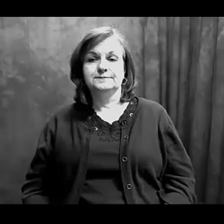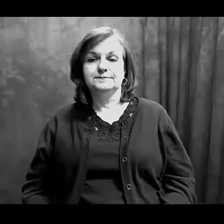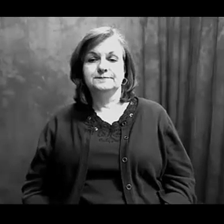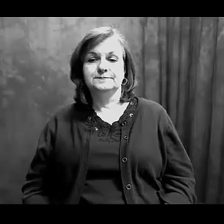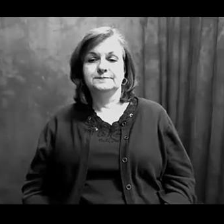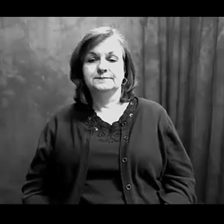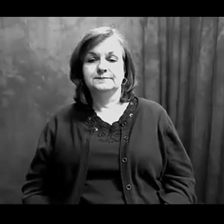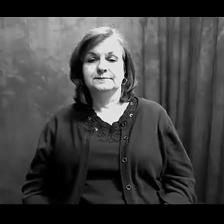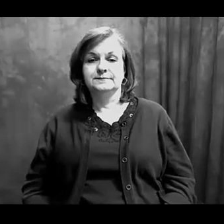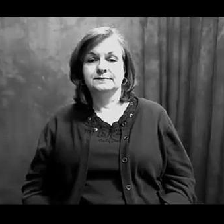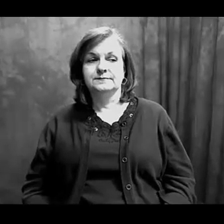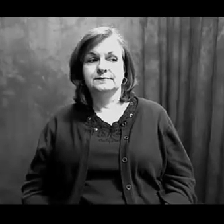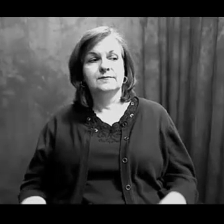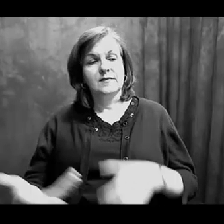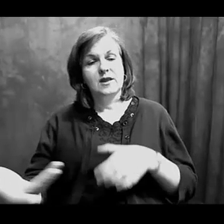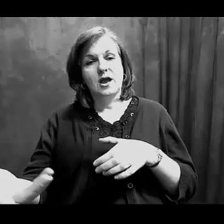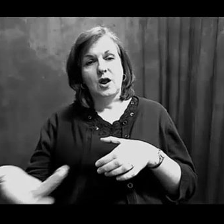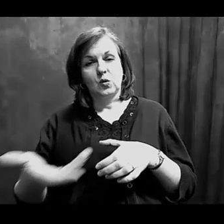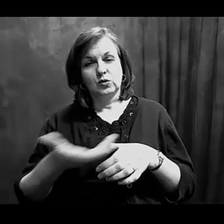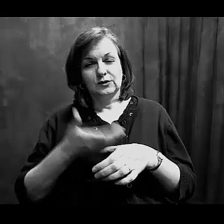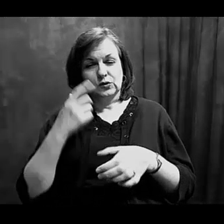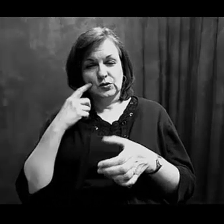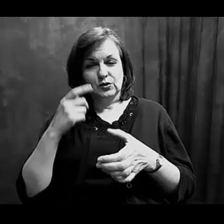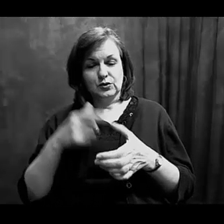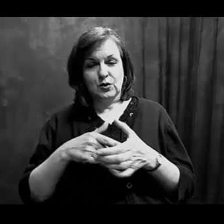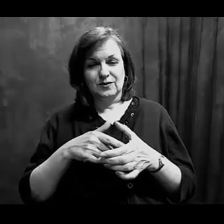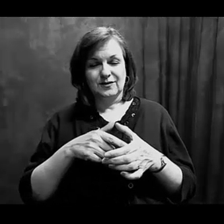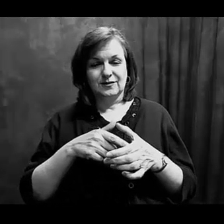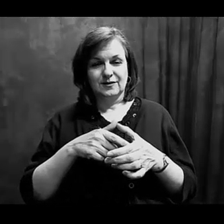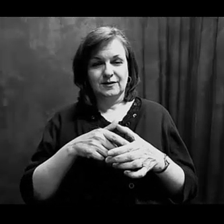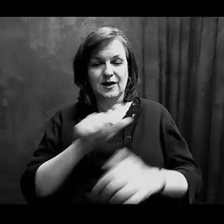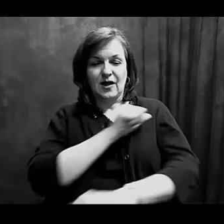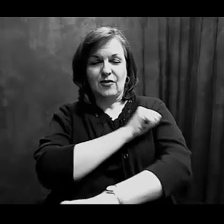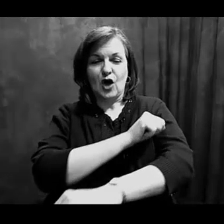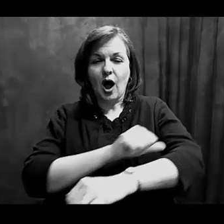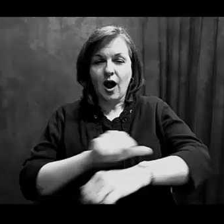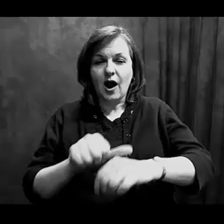we look at a cross action you notice the inner diameter of the artery is much smaller